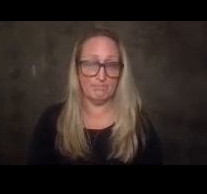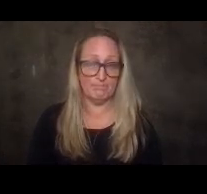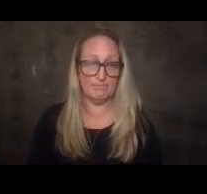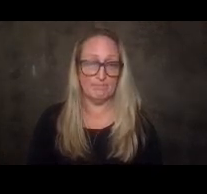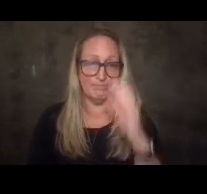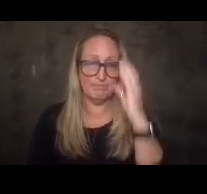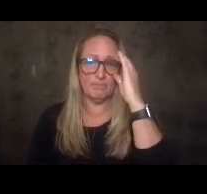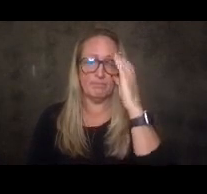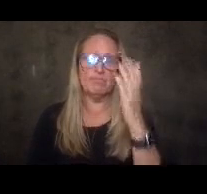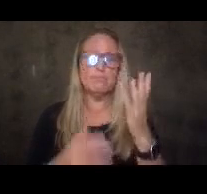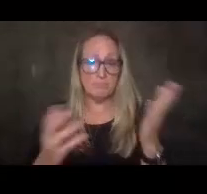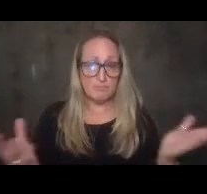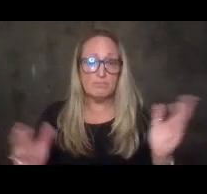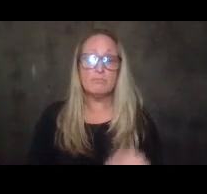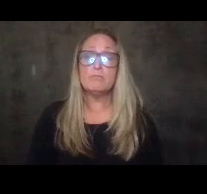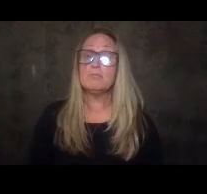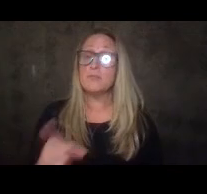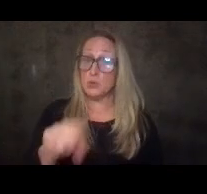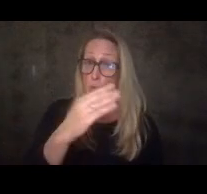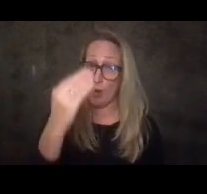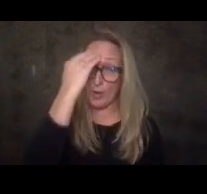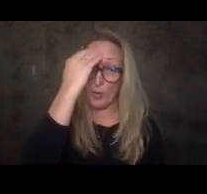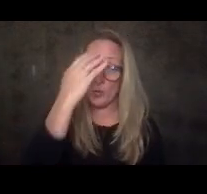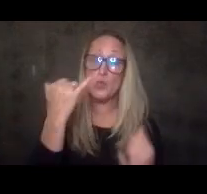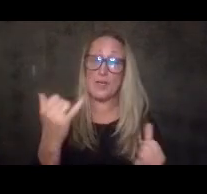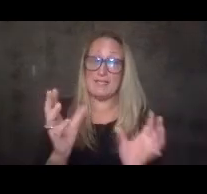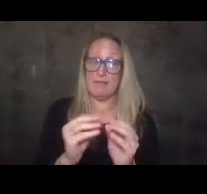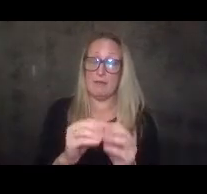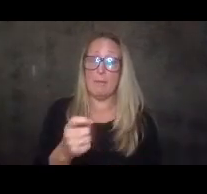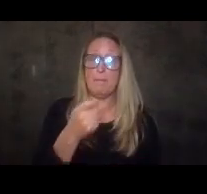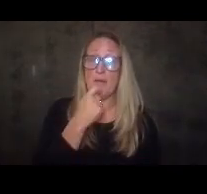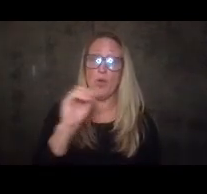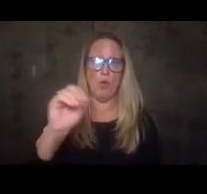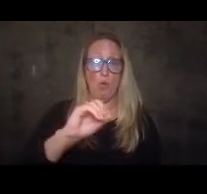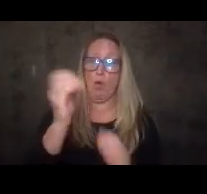So just so you are aware, today's session your microphone is automatically muted and your camera won't be